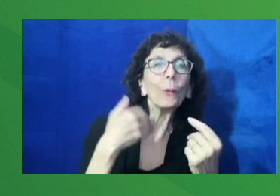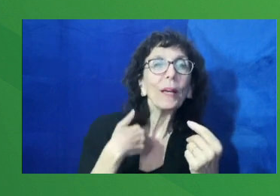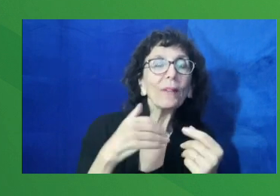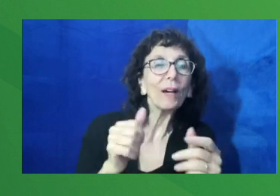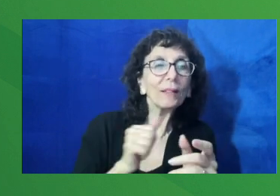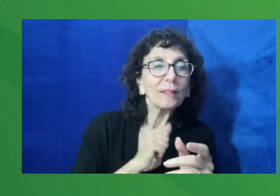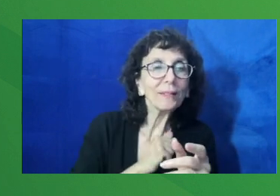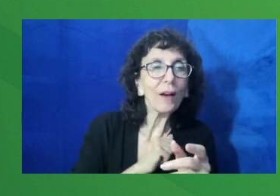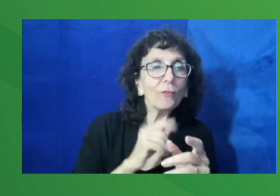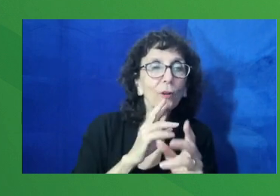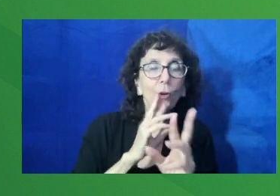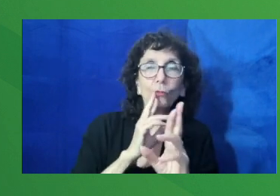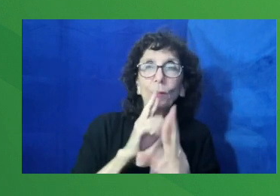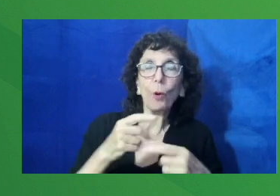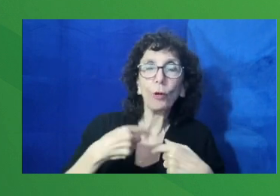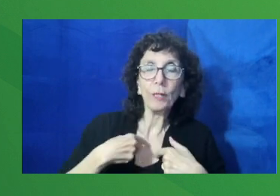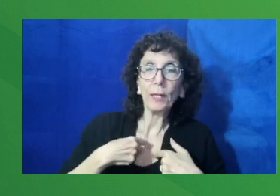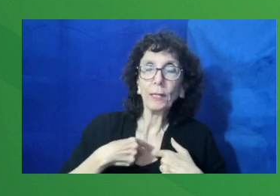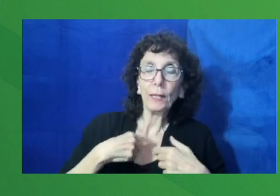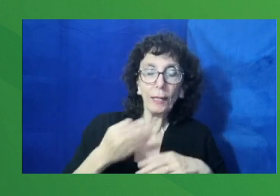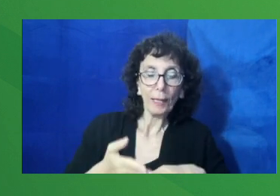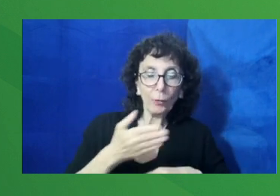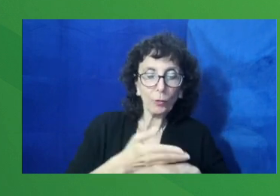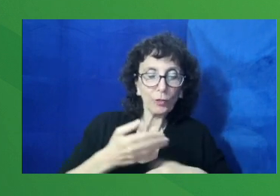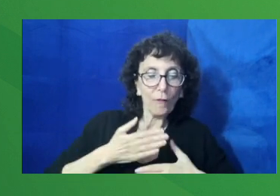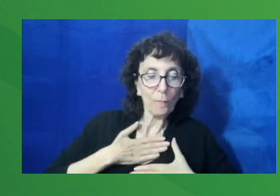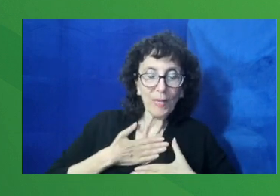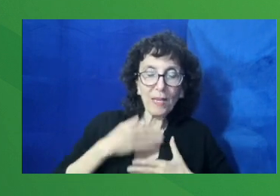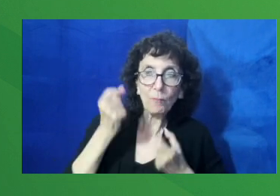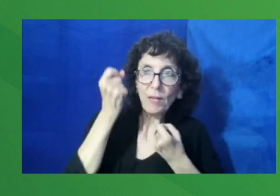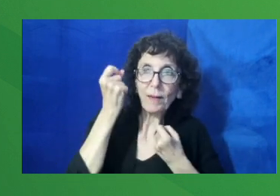behavior. So, being more empathetic towards your colleagues, towards each other. Next, please.